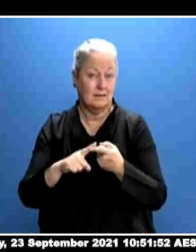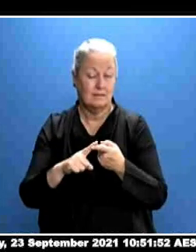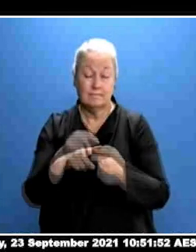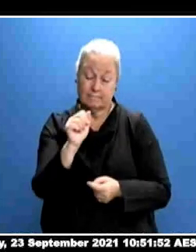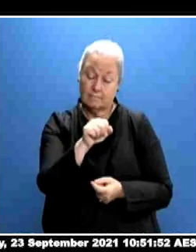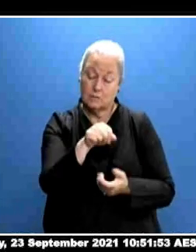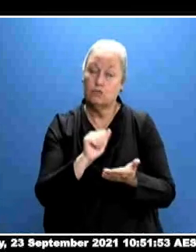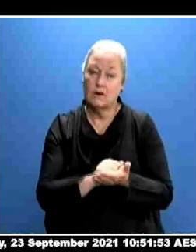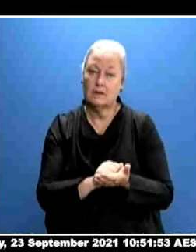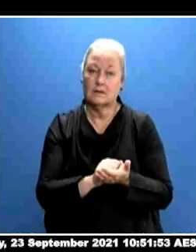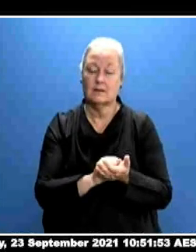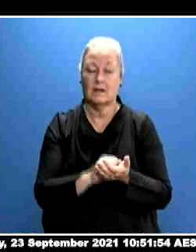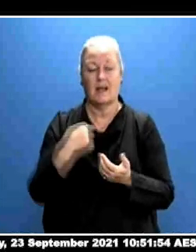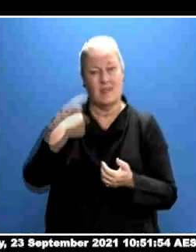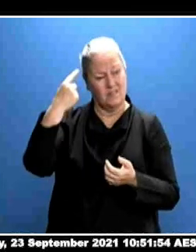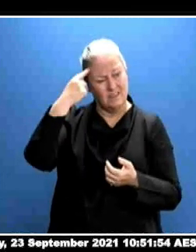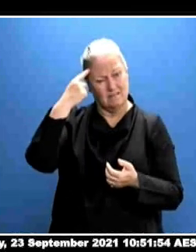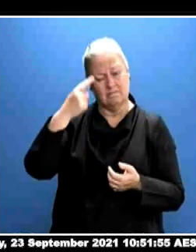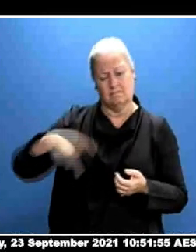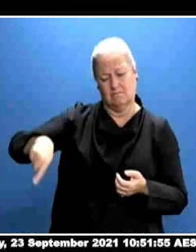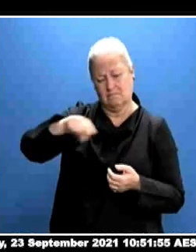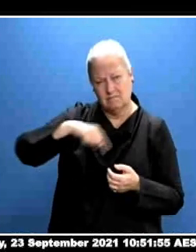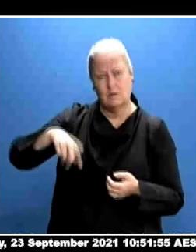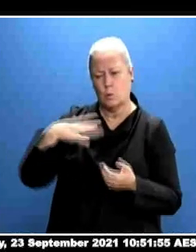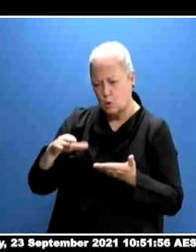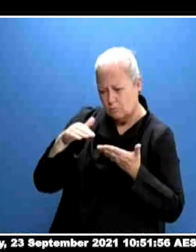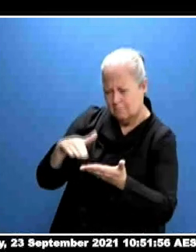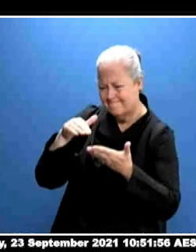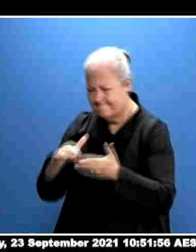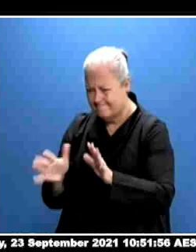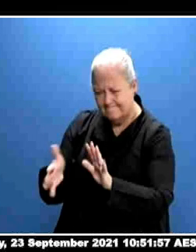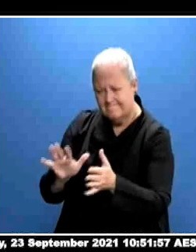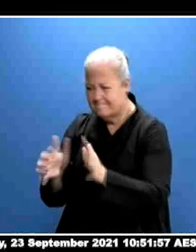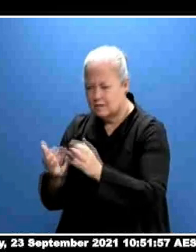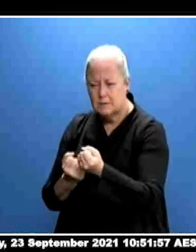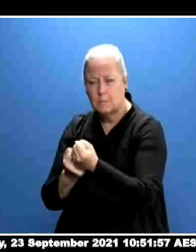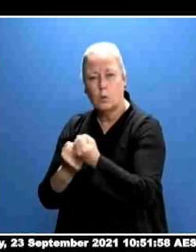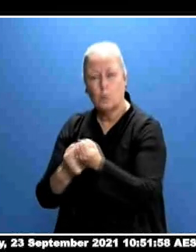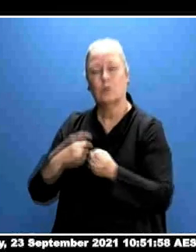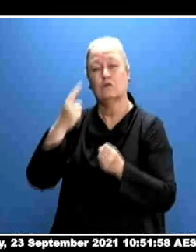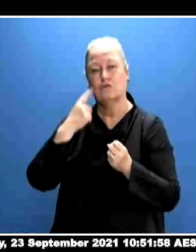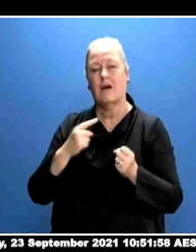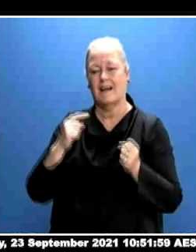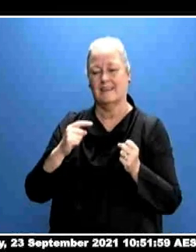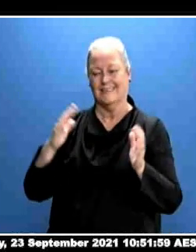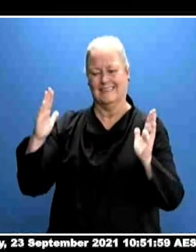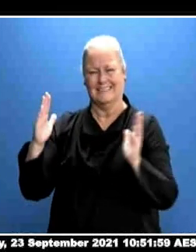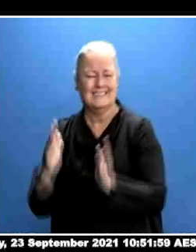is what everyone is aiming to achieve so that we can minimise the use of any kind of service that deprives a child of their liberties.